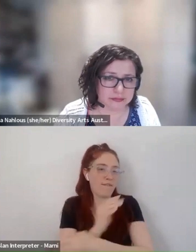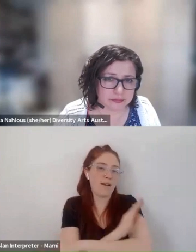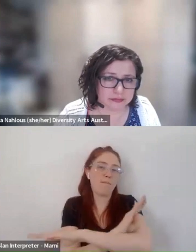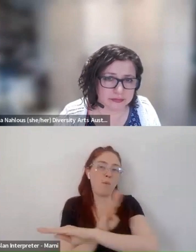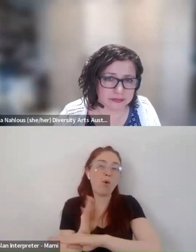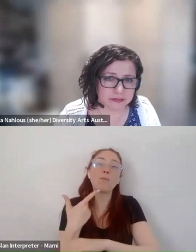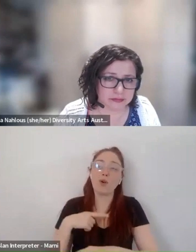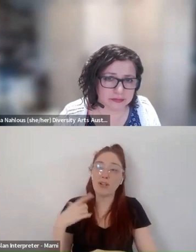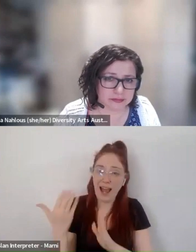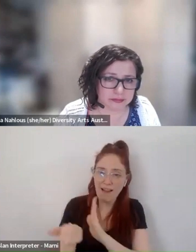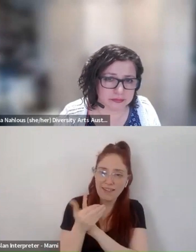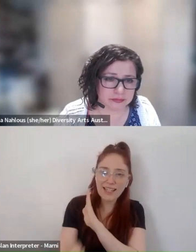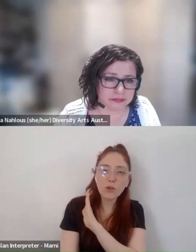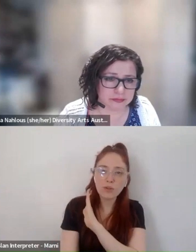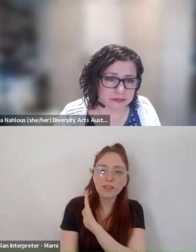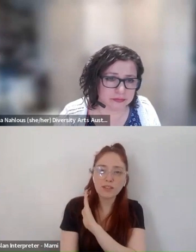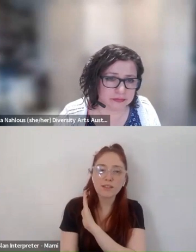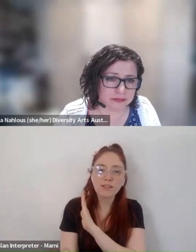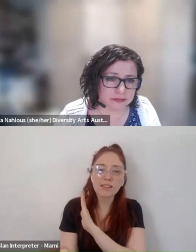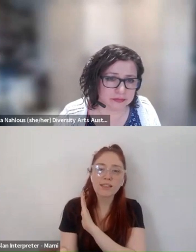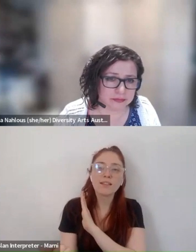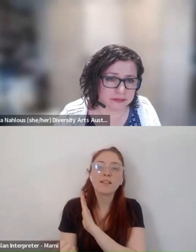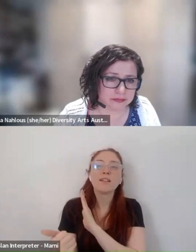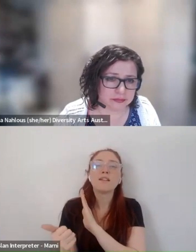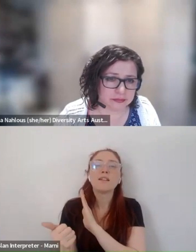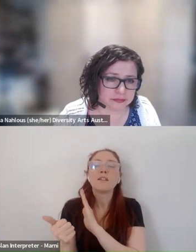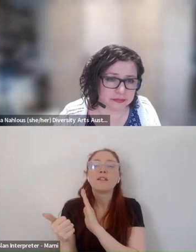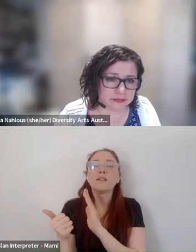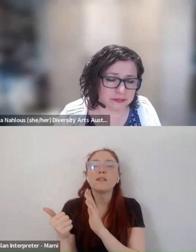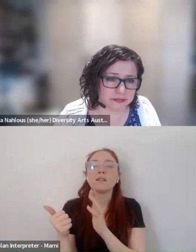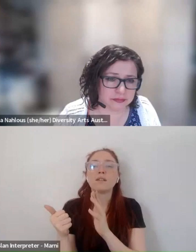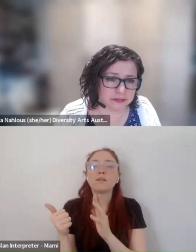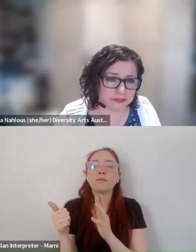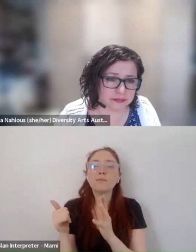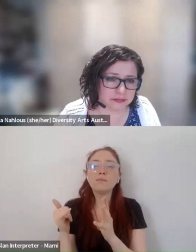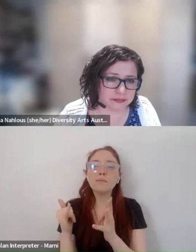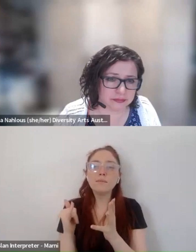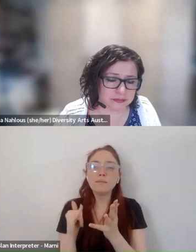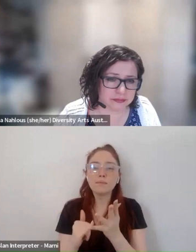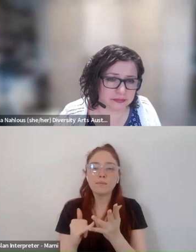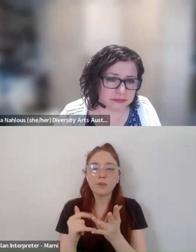So that the need to do this kind of training. And the need to